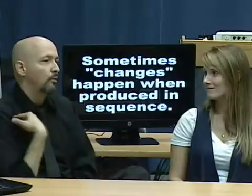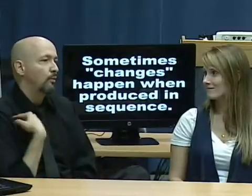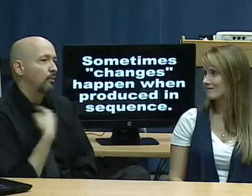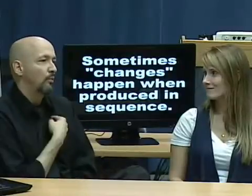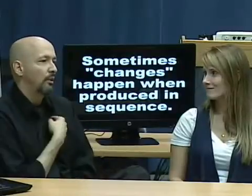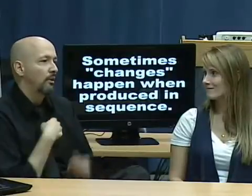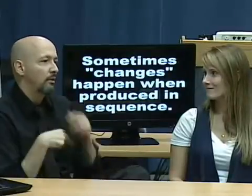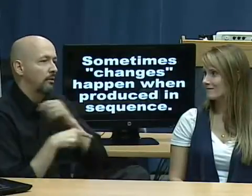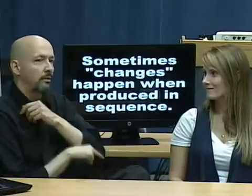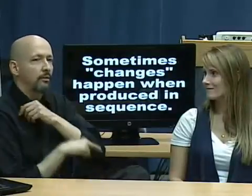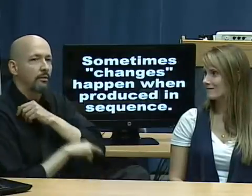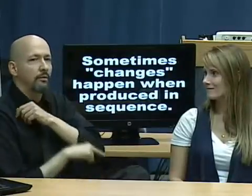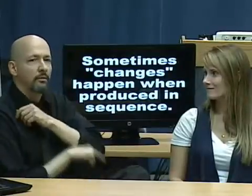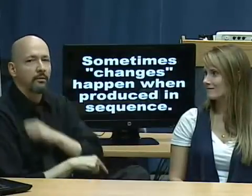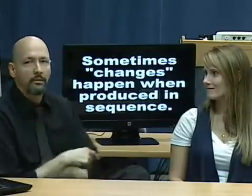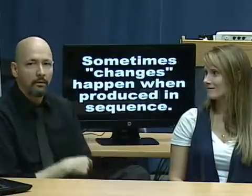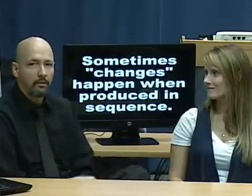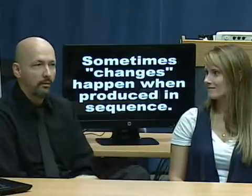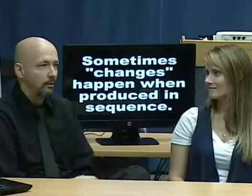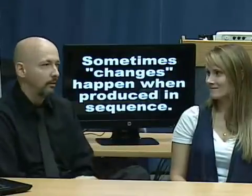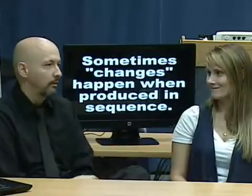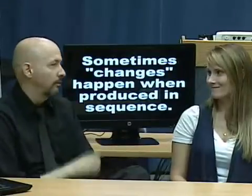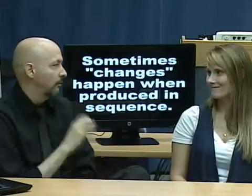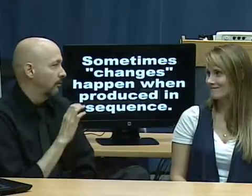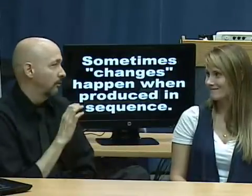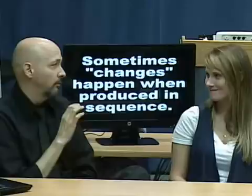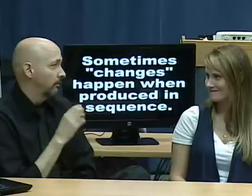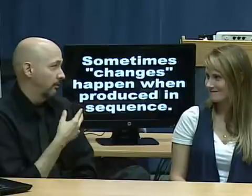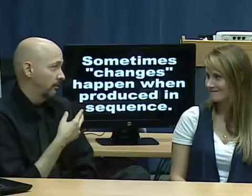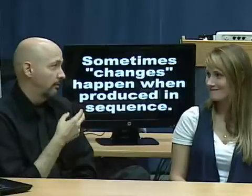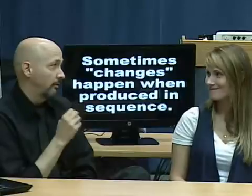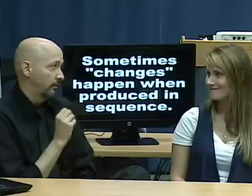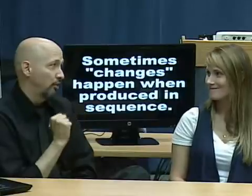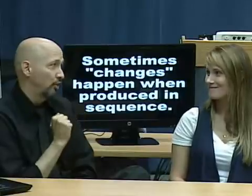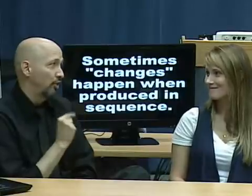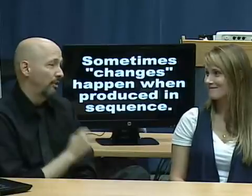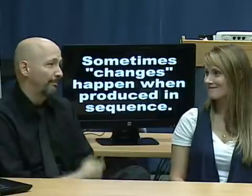We cheat. C-H-E-A-T